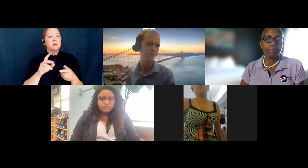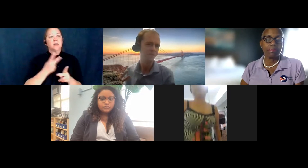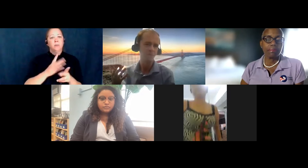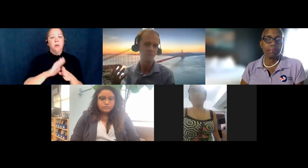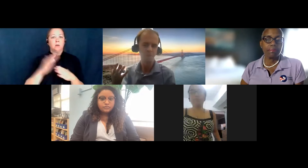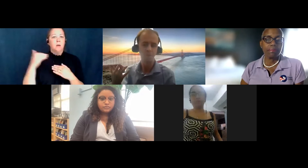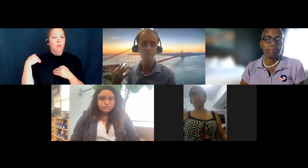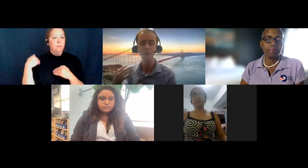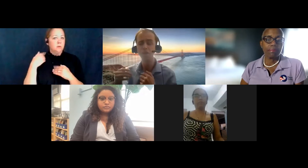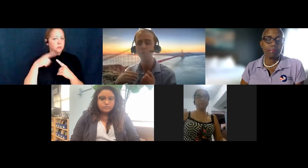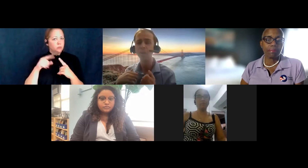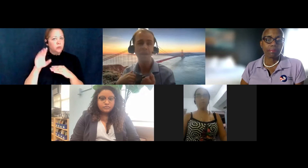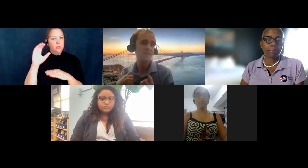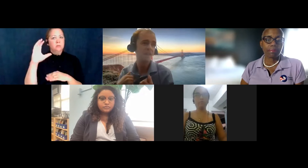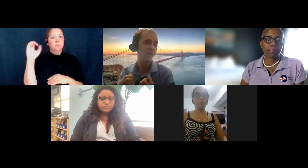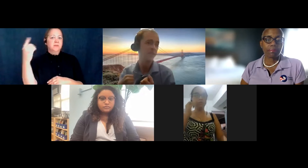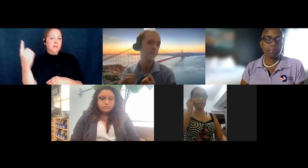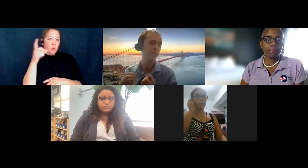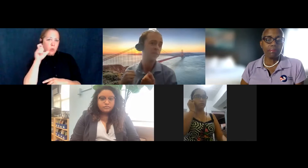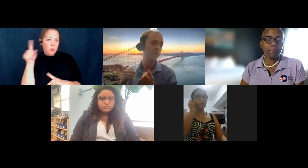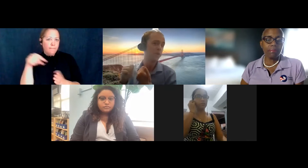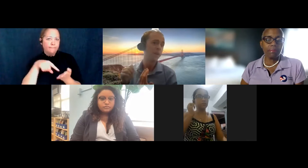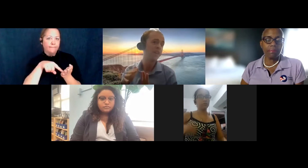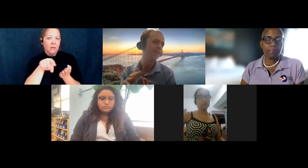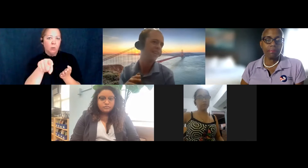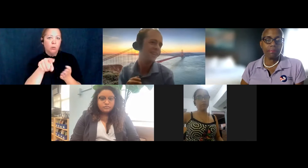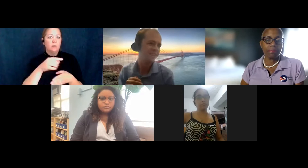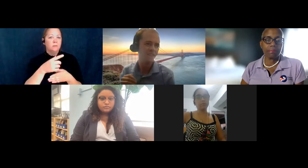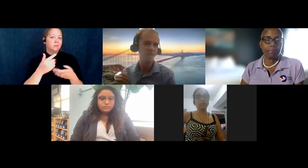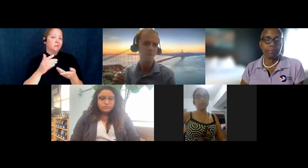to someone who is paying you as a contrast to someone you are paying to teach you.